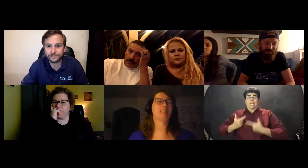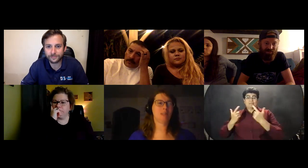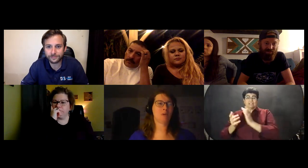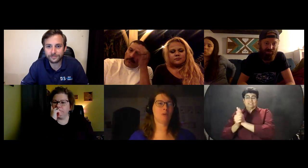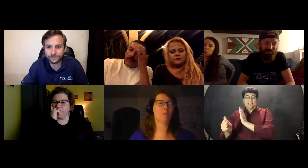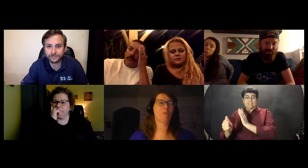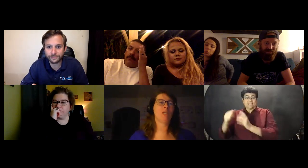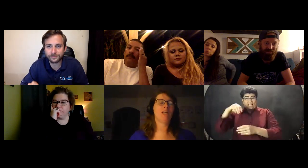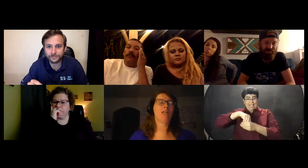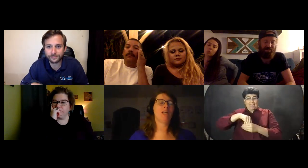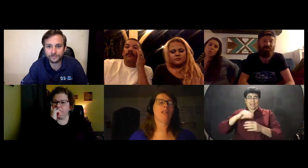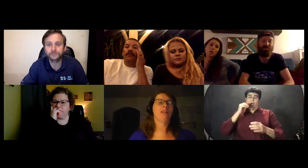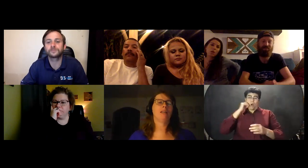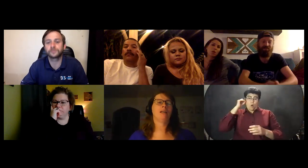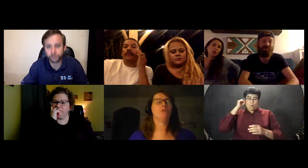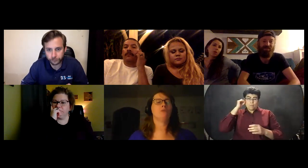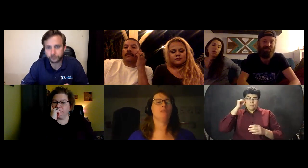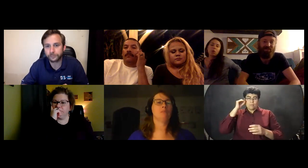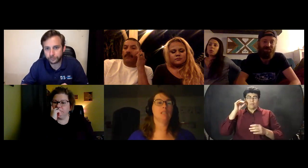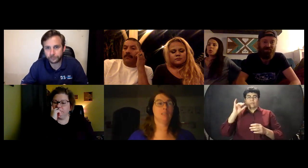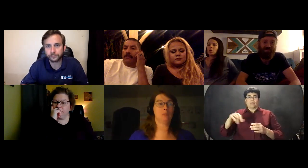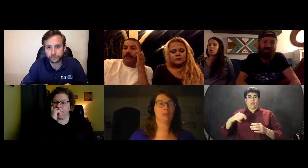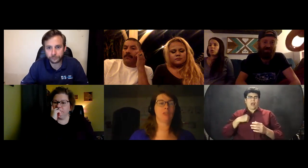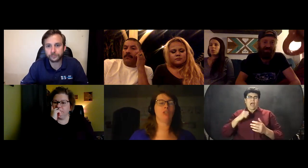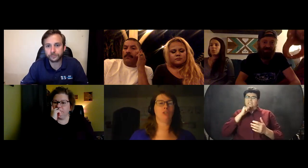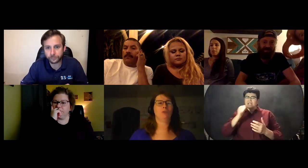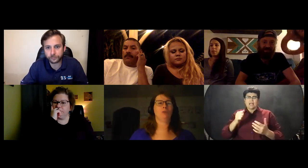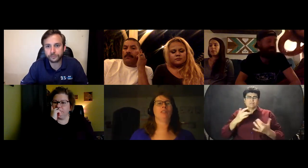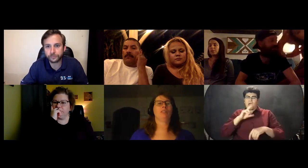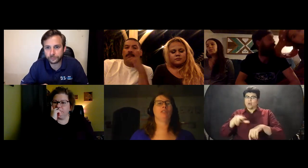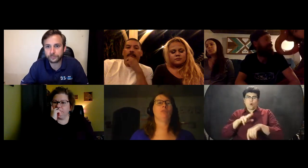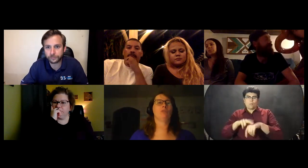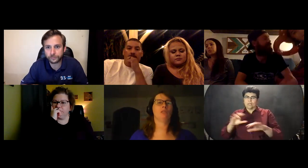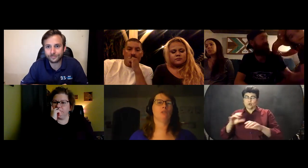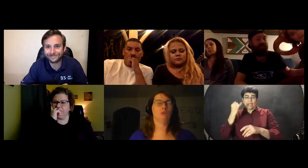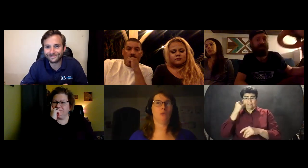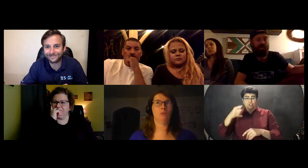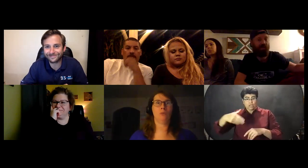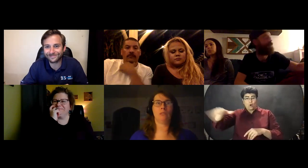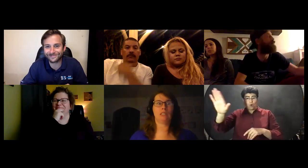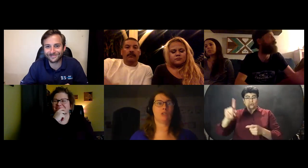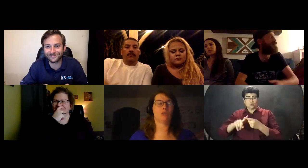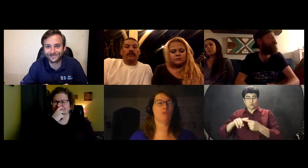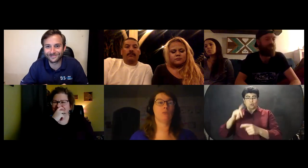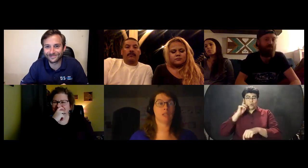the home that i wouldn't normally be able to do if she was going to